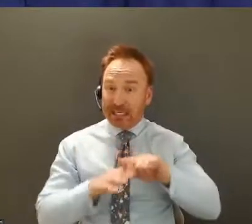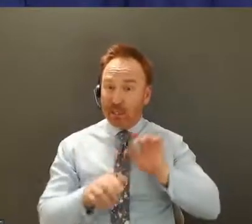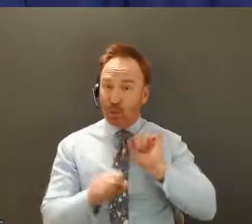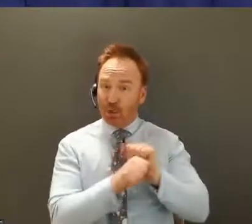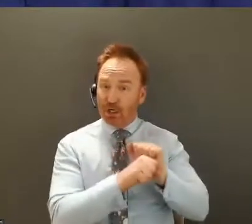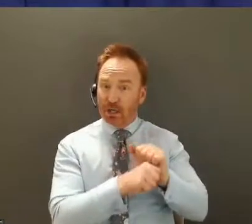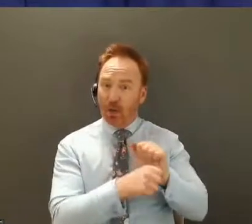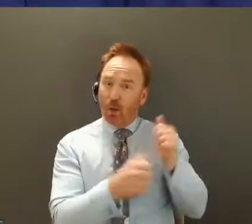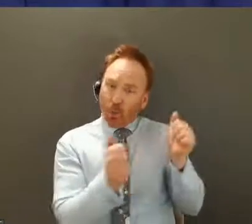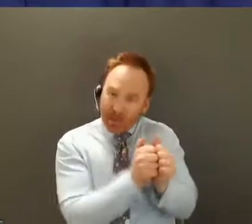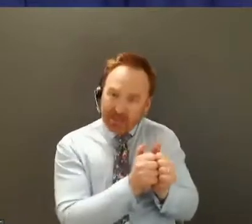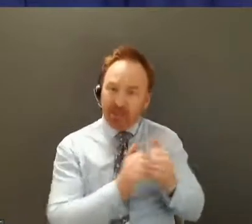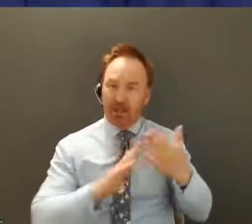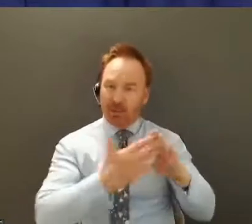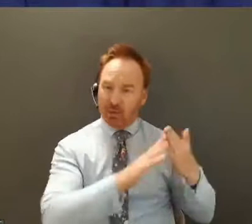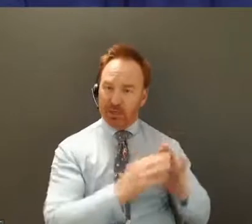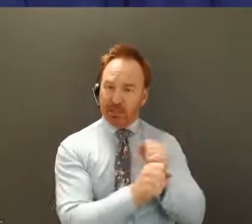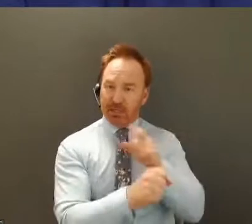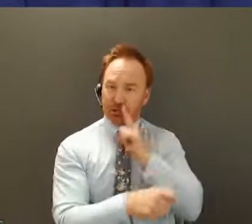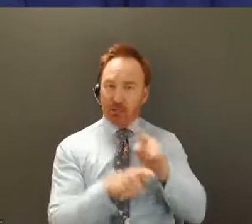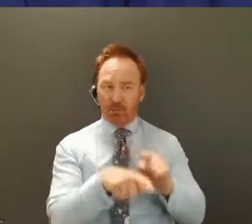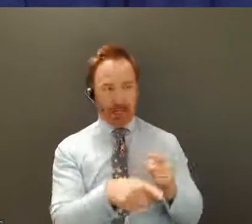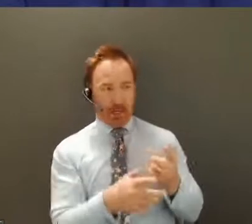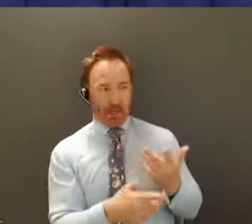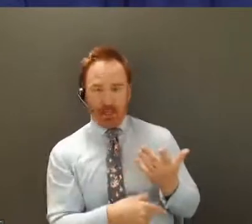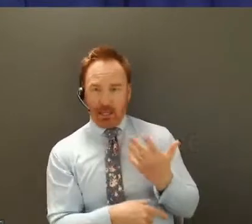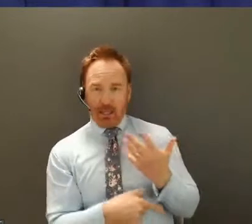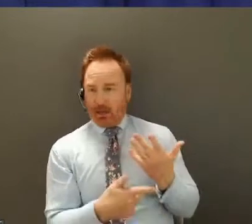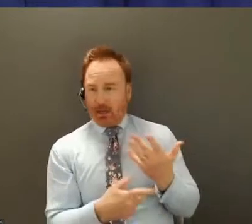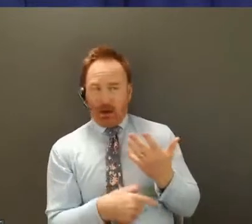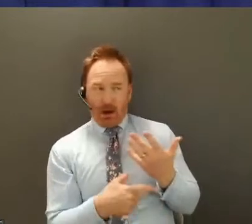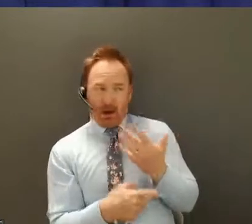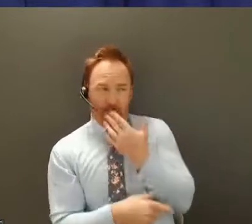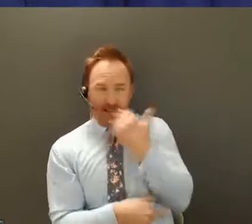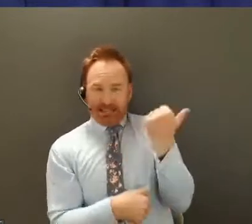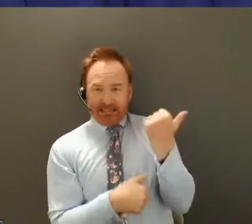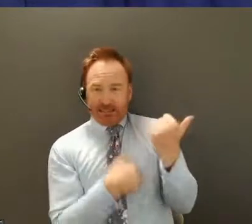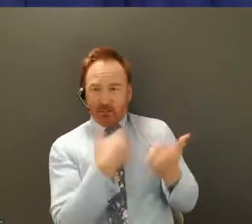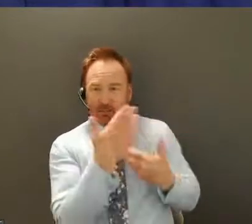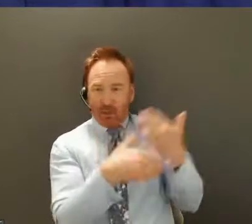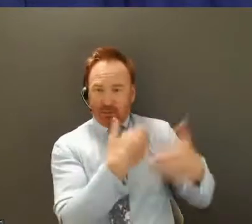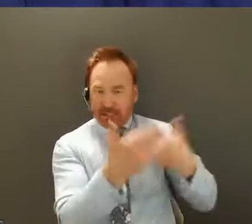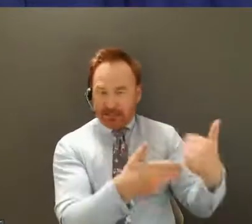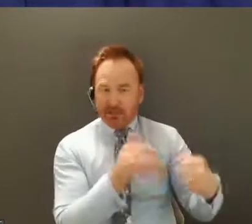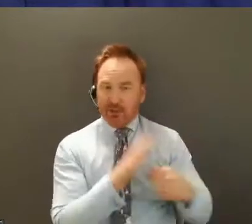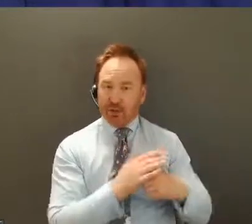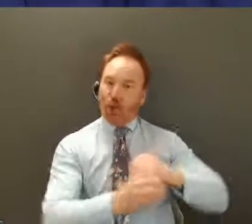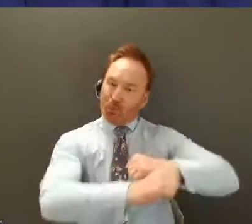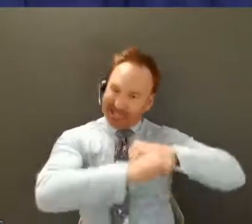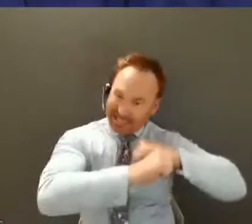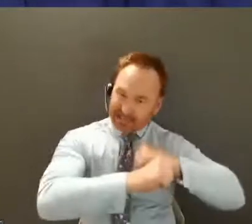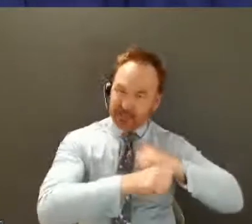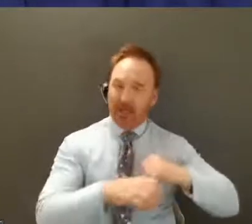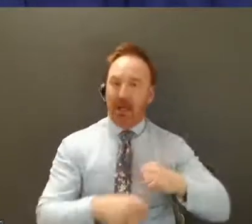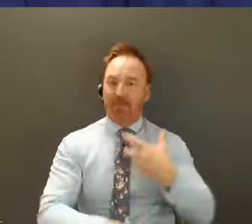conversations as well, of